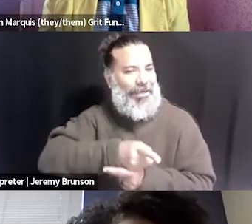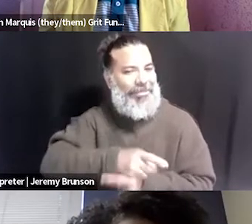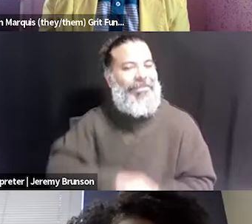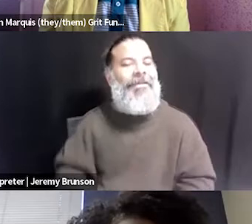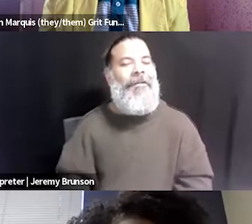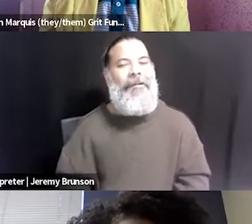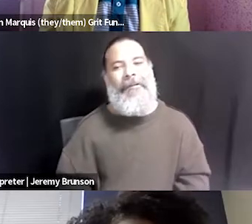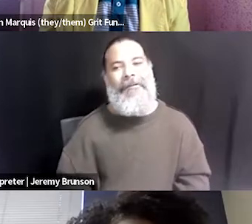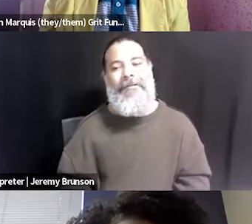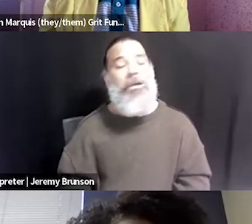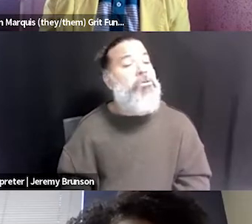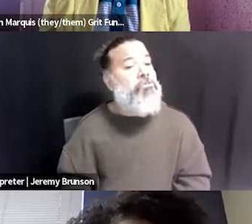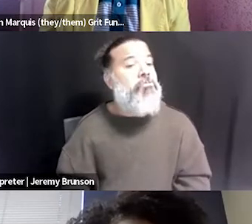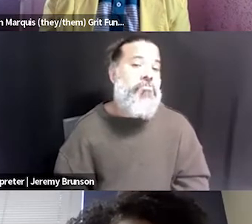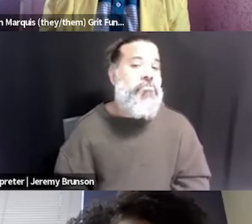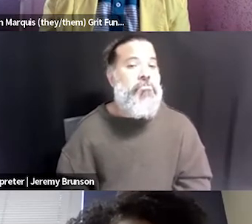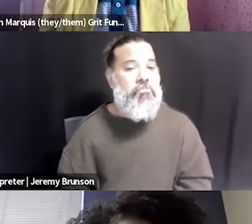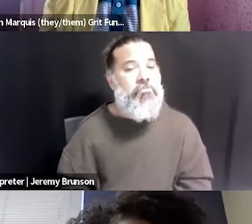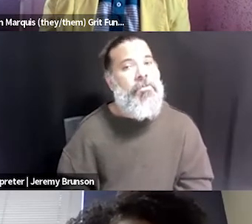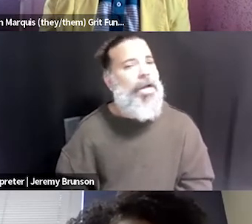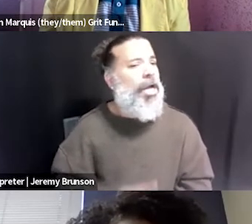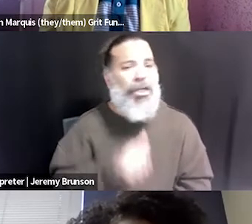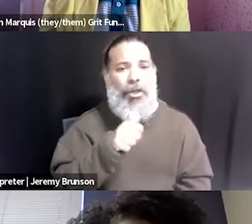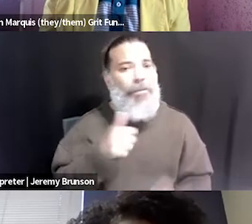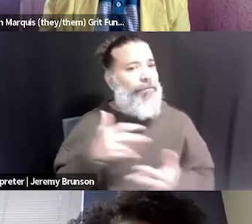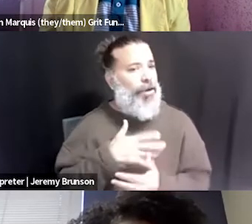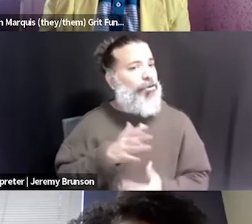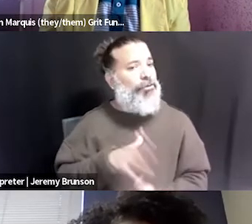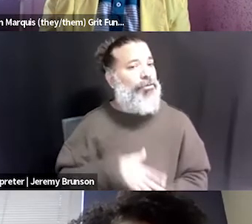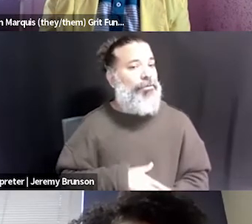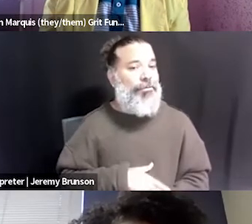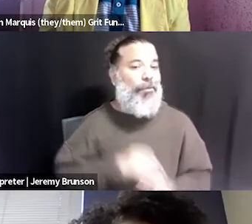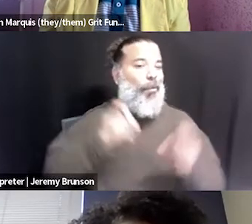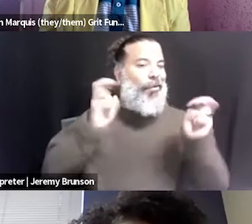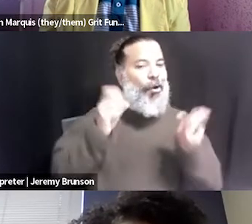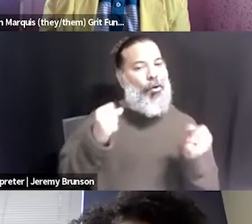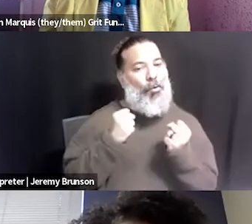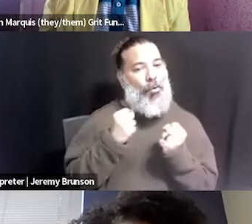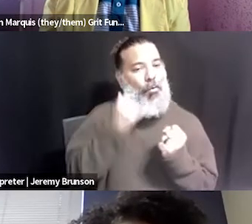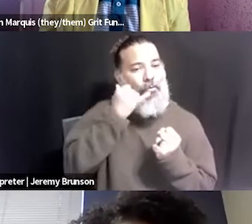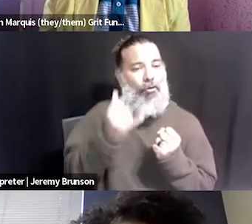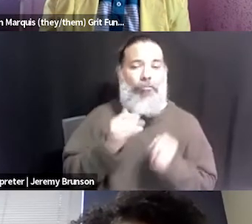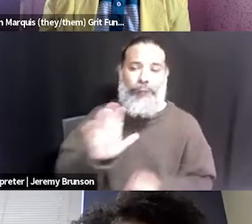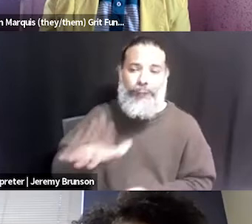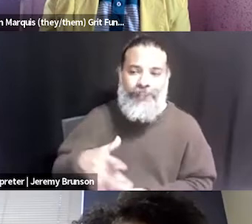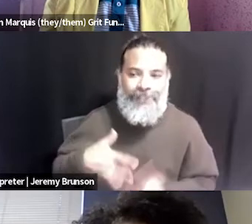It is good, don't be afraid to cold call people too. You know.